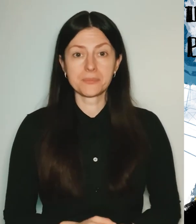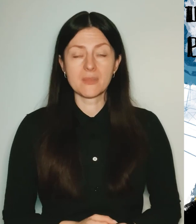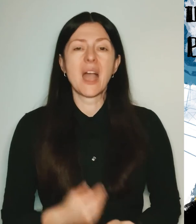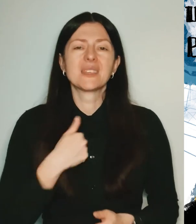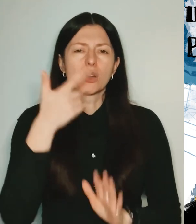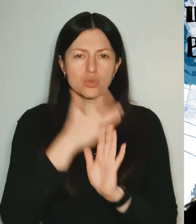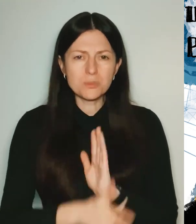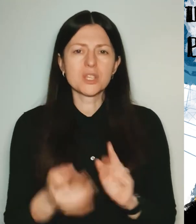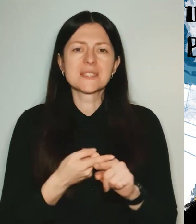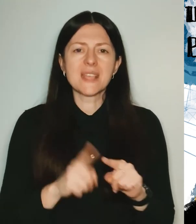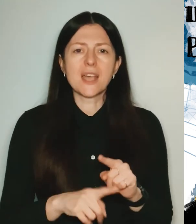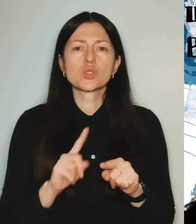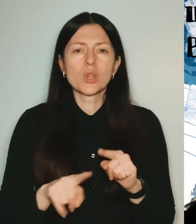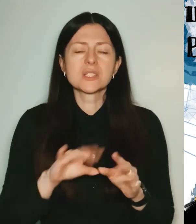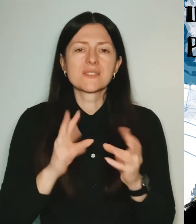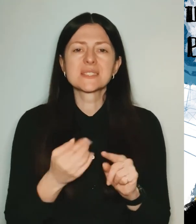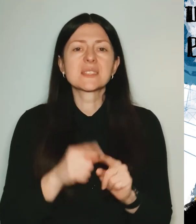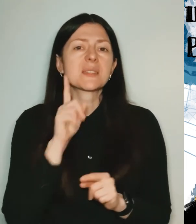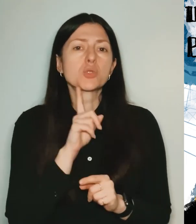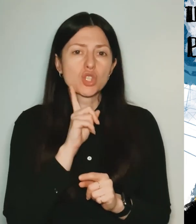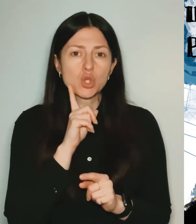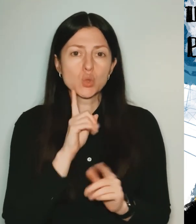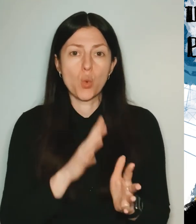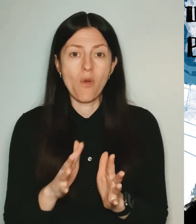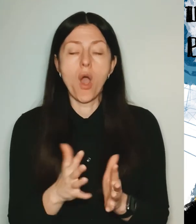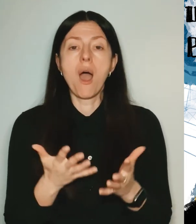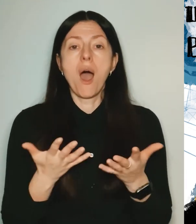I also understand this might be temporary…